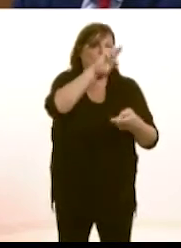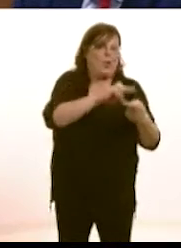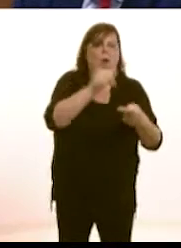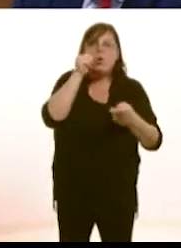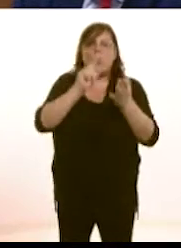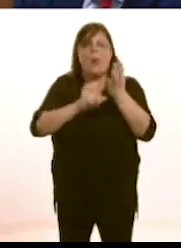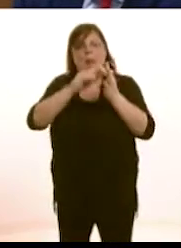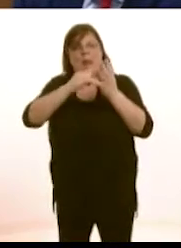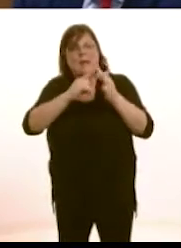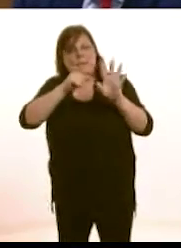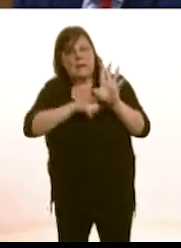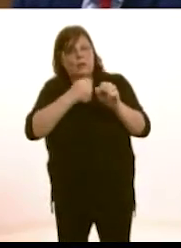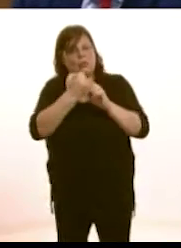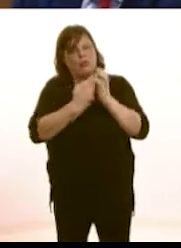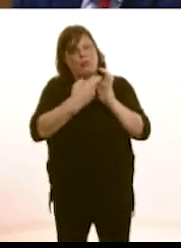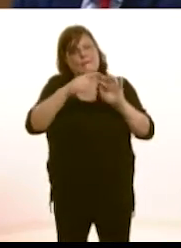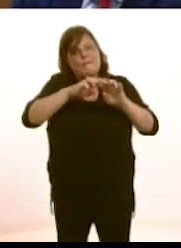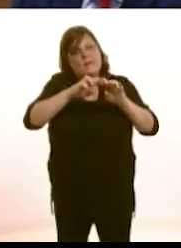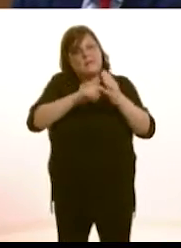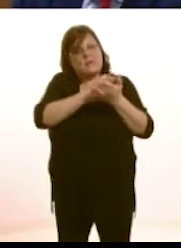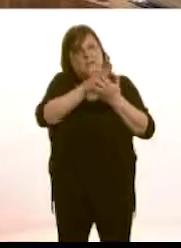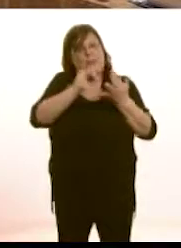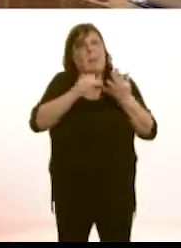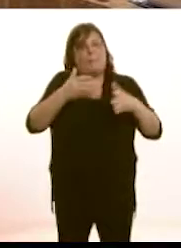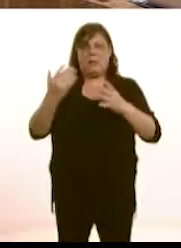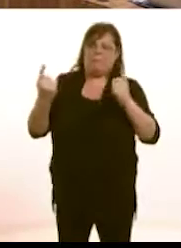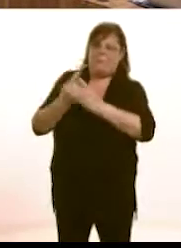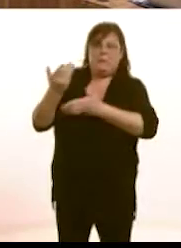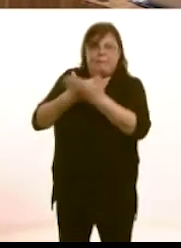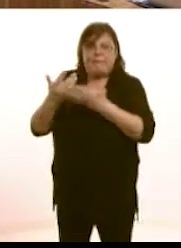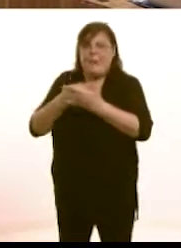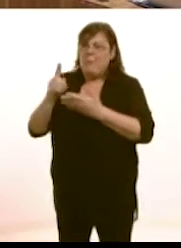I think itís fair to say that the UK Government has no idea what farming policy should look like in the future.